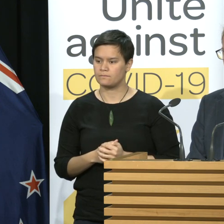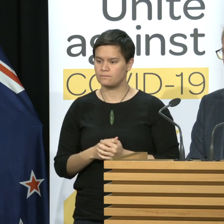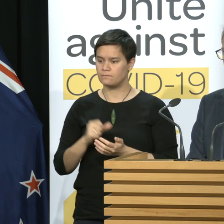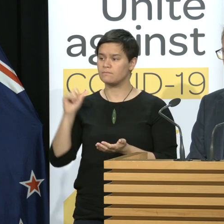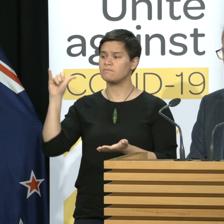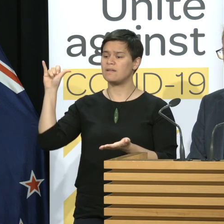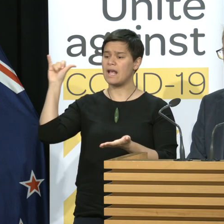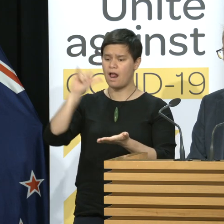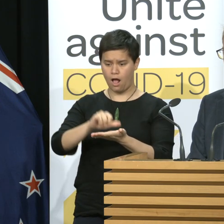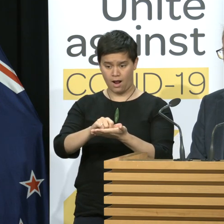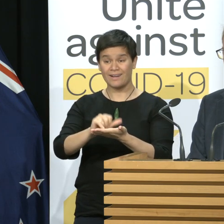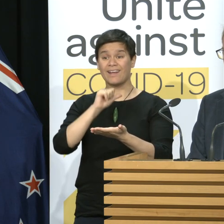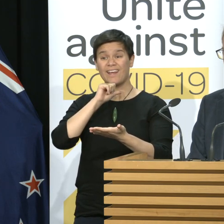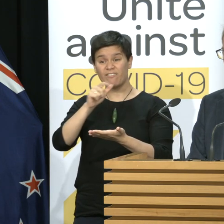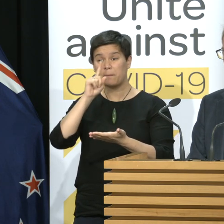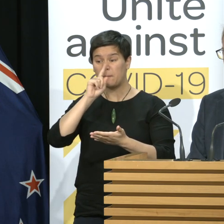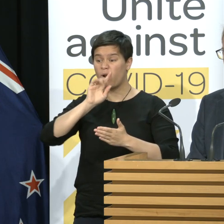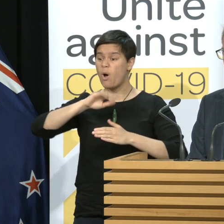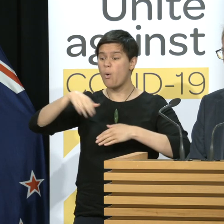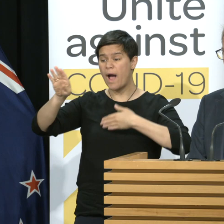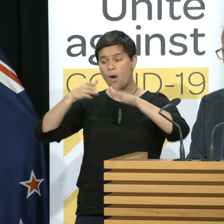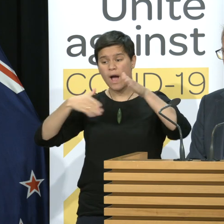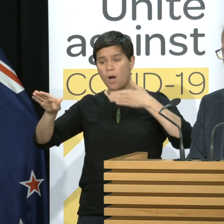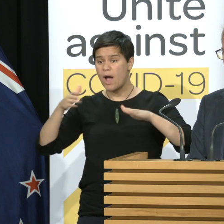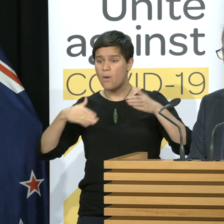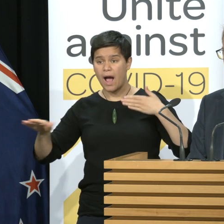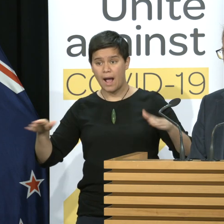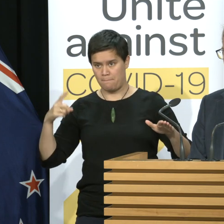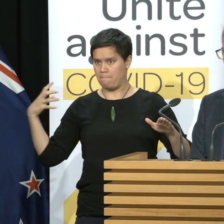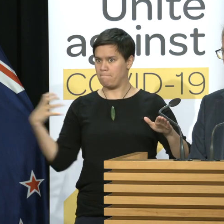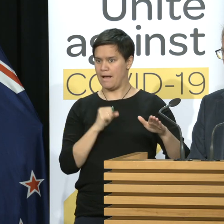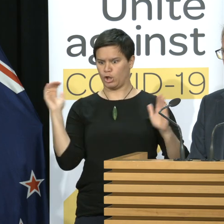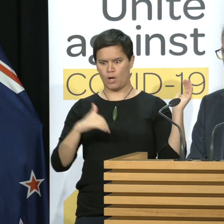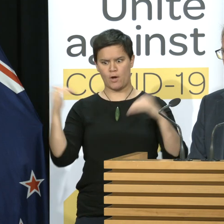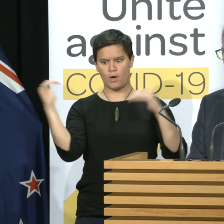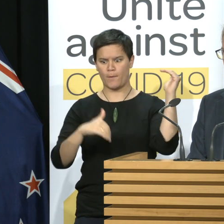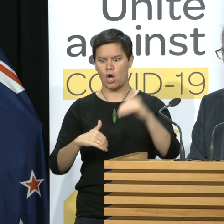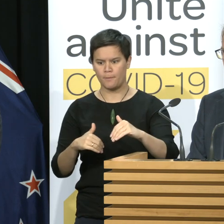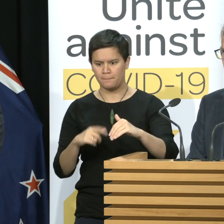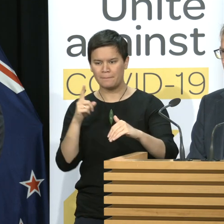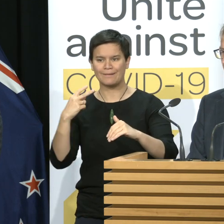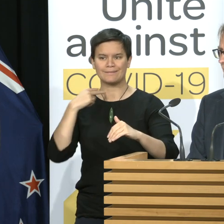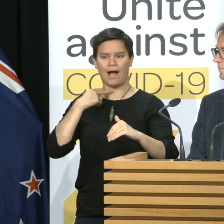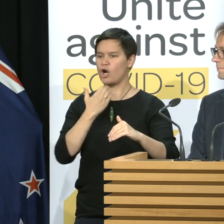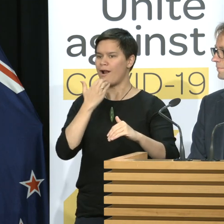And are you confident they have the capacity to do that if there is a change in alert levels, and people need to go home? I think like the Director-General said,